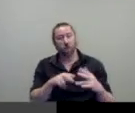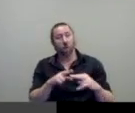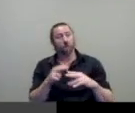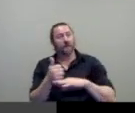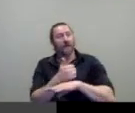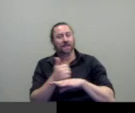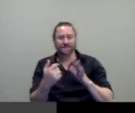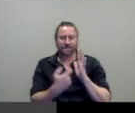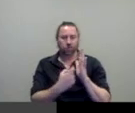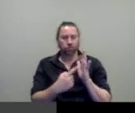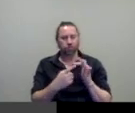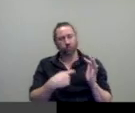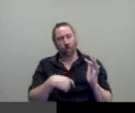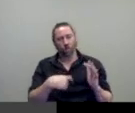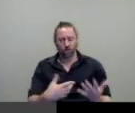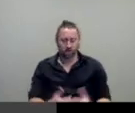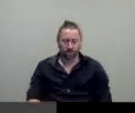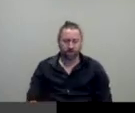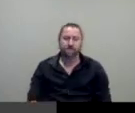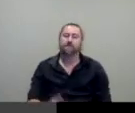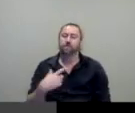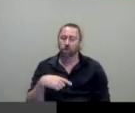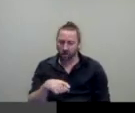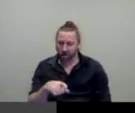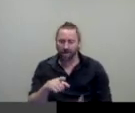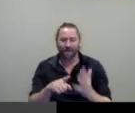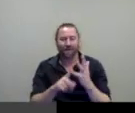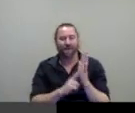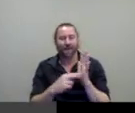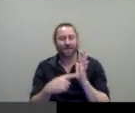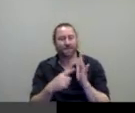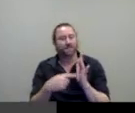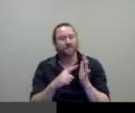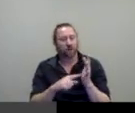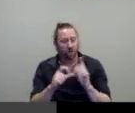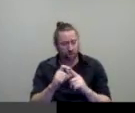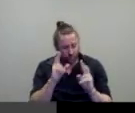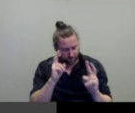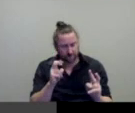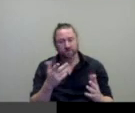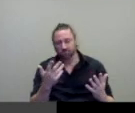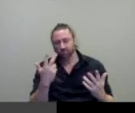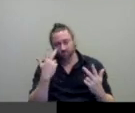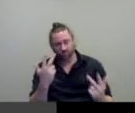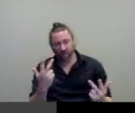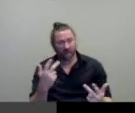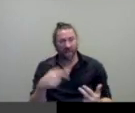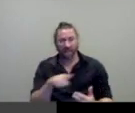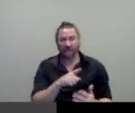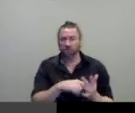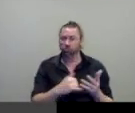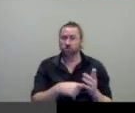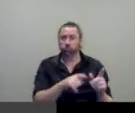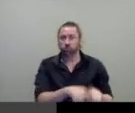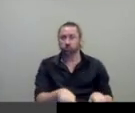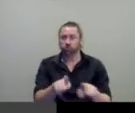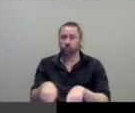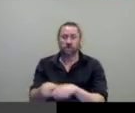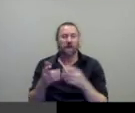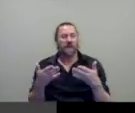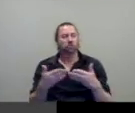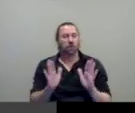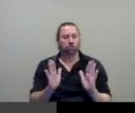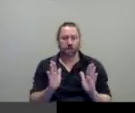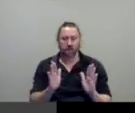so in this context untitled for Sherman is describing the film image as generic but even more